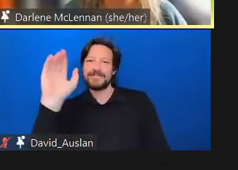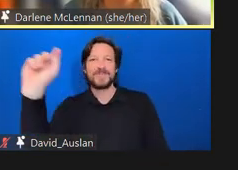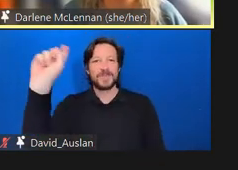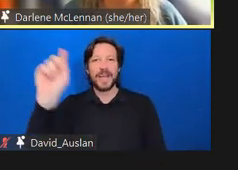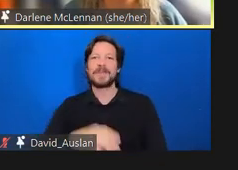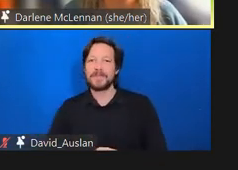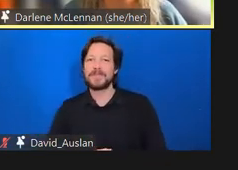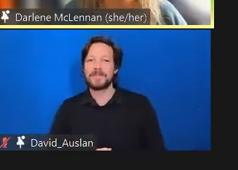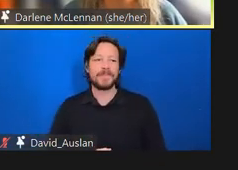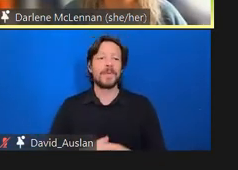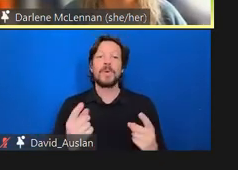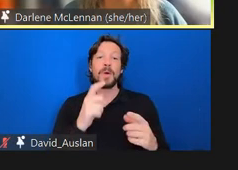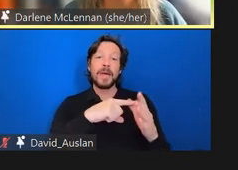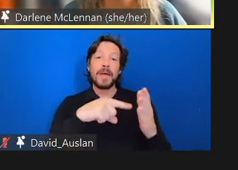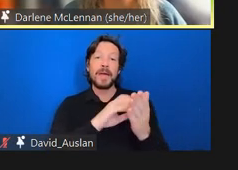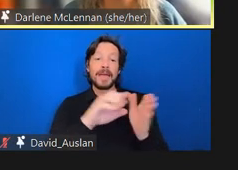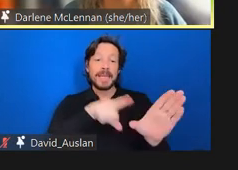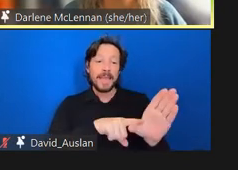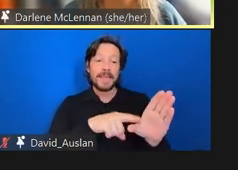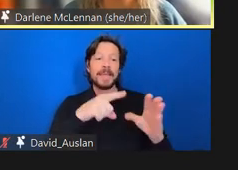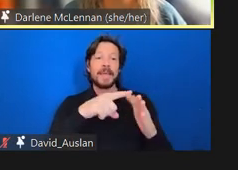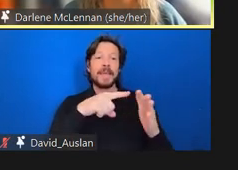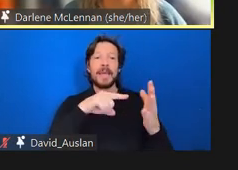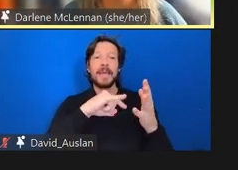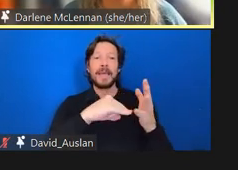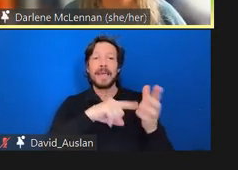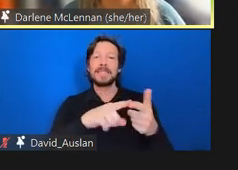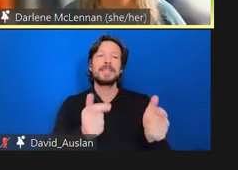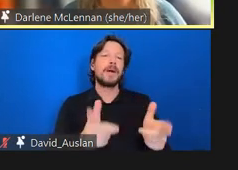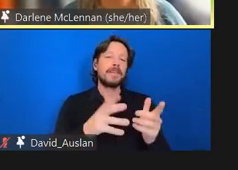We have Cathy Easte, the manager of the Student Disability and Accessibility Services